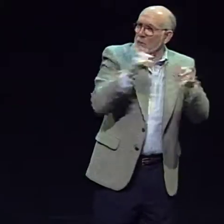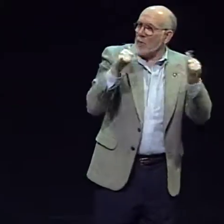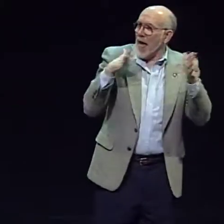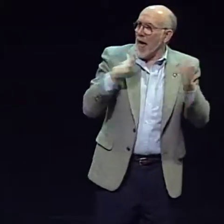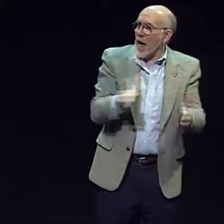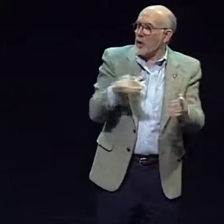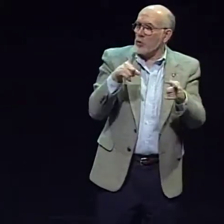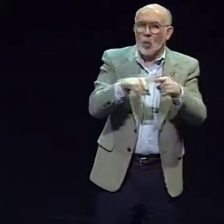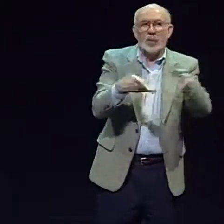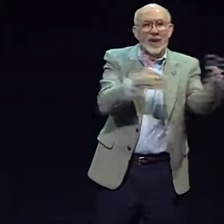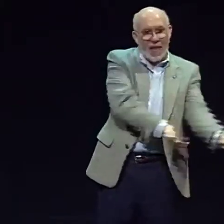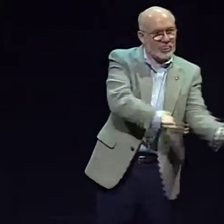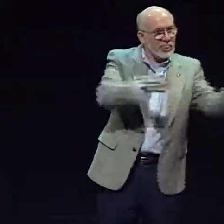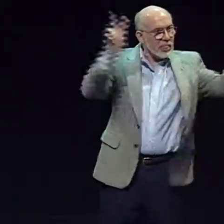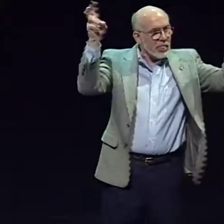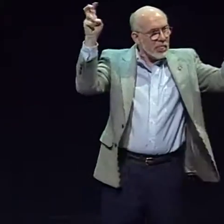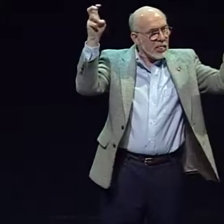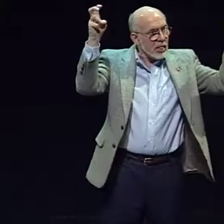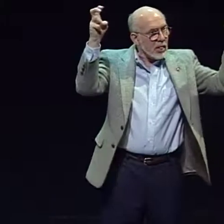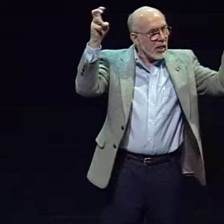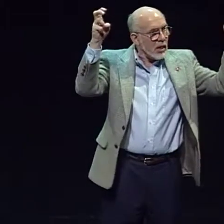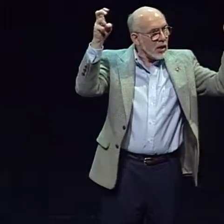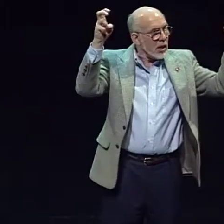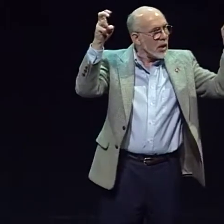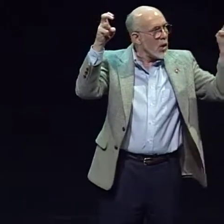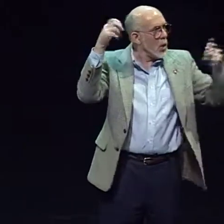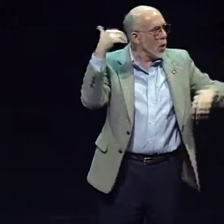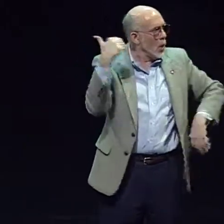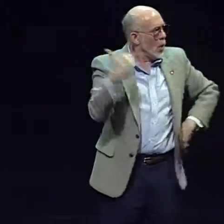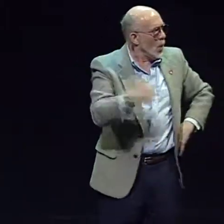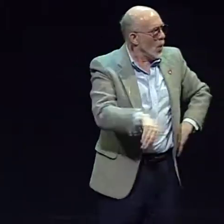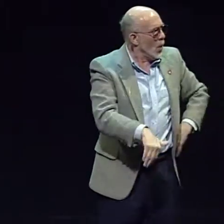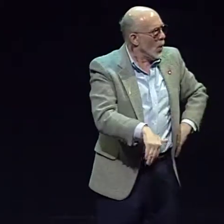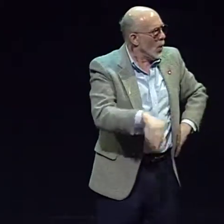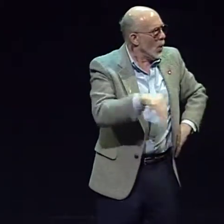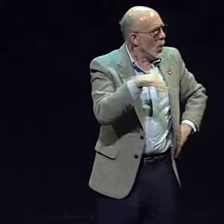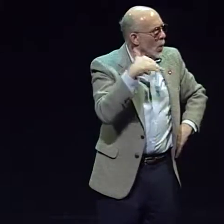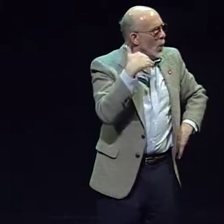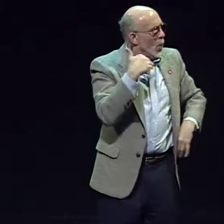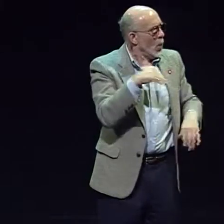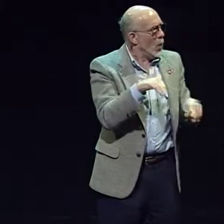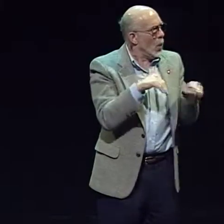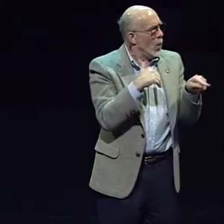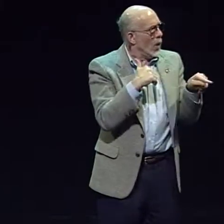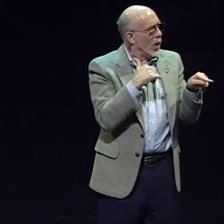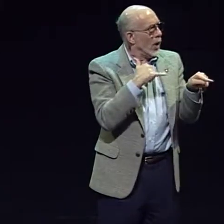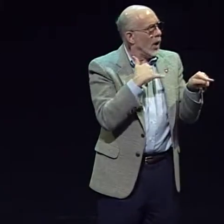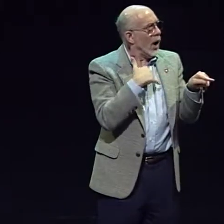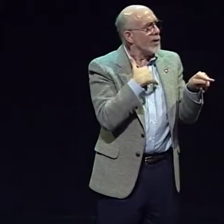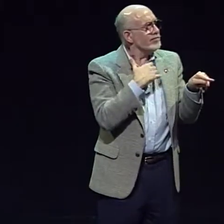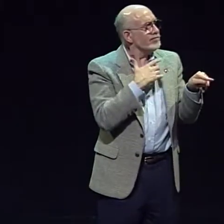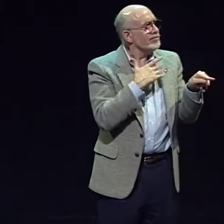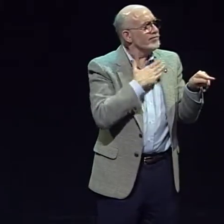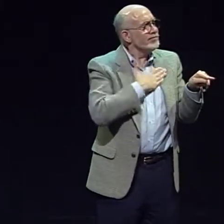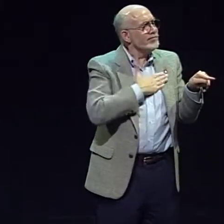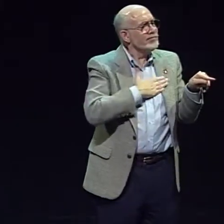AND THEY HAVE SQUEEZED OUT THE IDEA OF PLAY TO THE POINT WHERE PLAY IS DEAD. WOW.